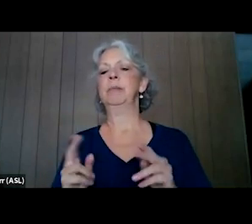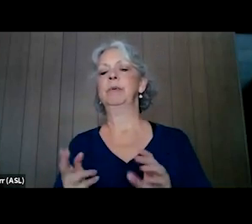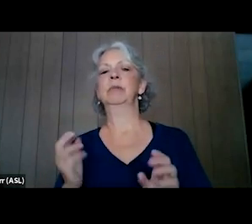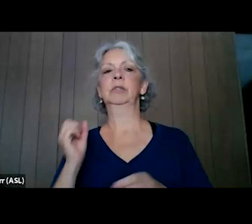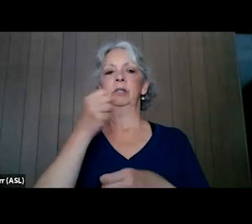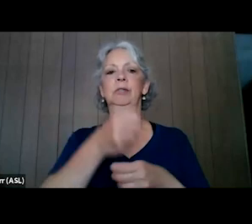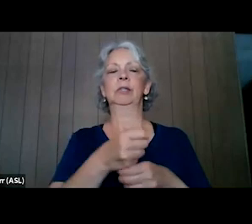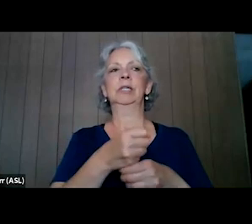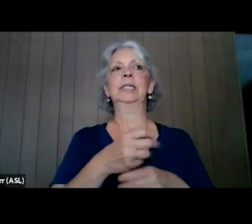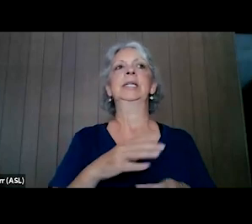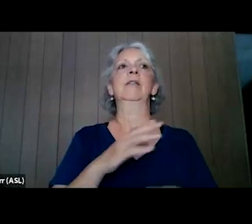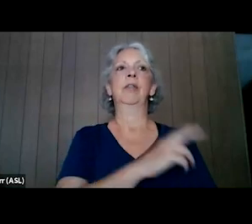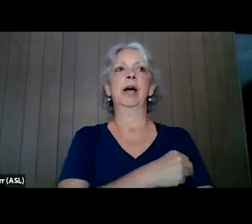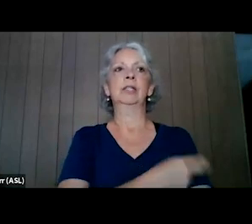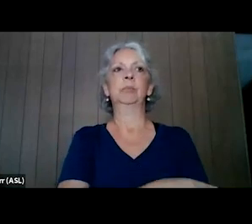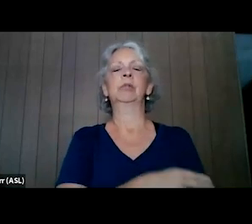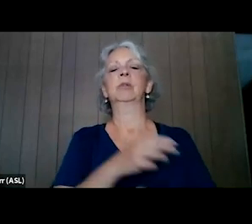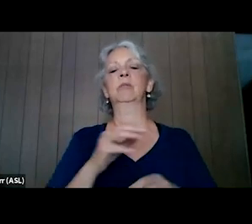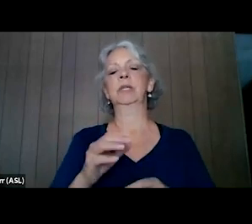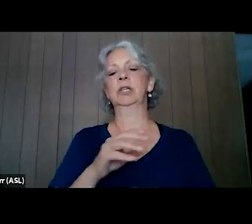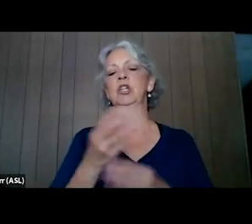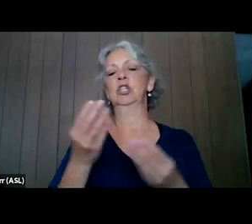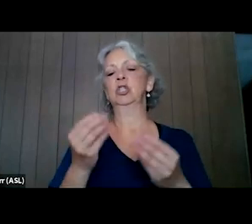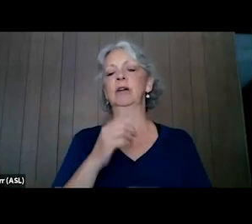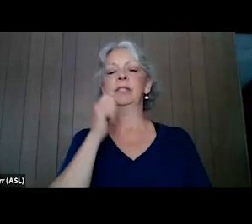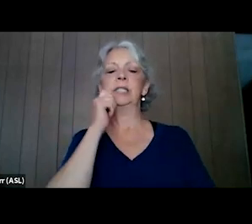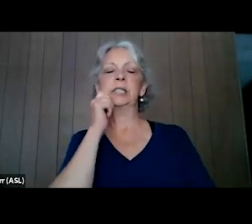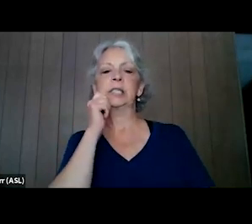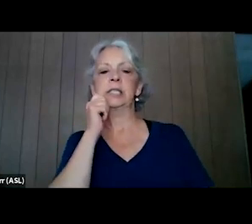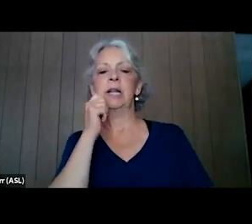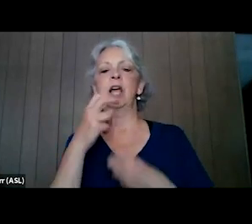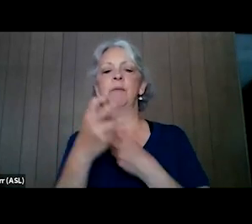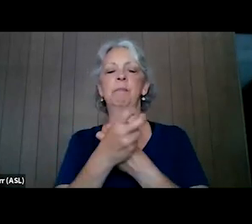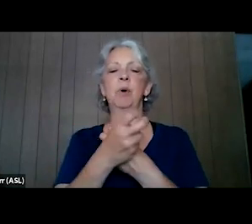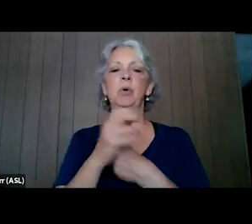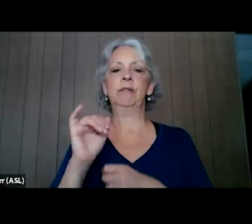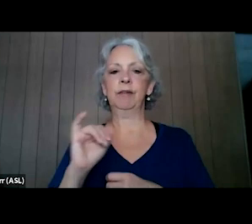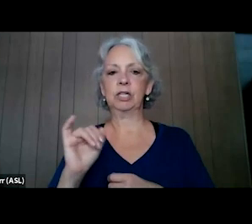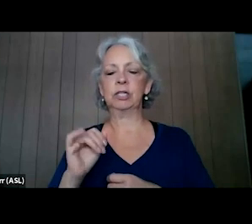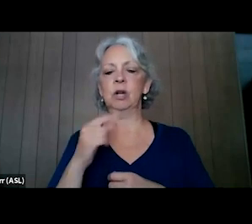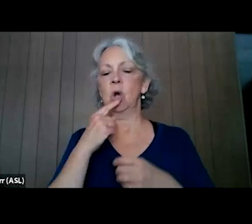for skin and soft tissue infections. An osteomyelitis which is a bone infection, and bacteremia, which is a bloodstream infection